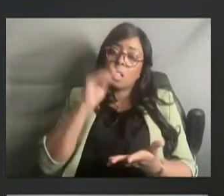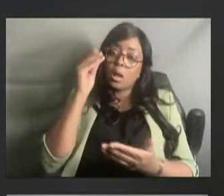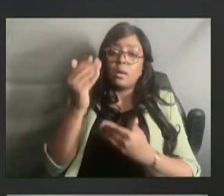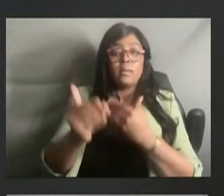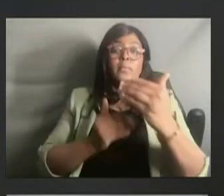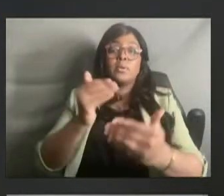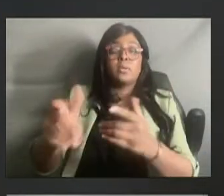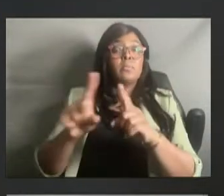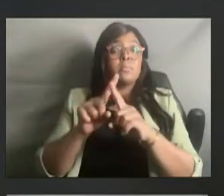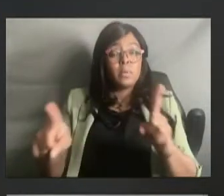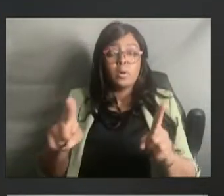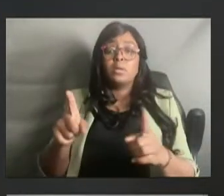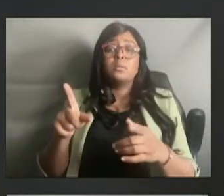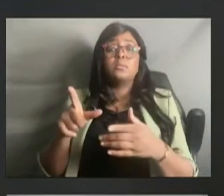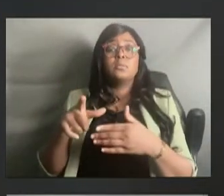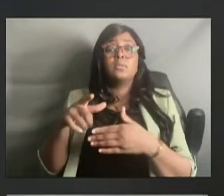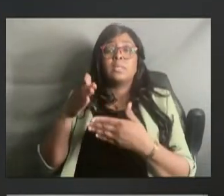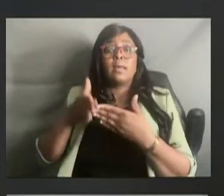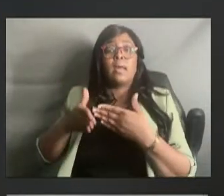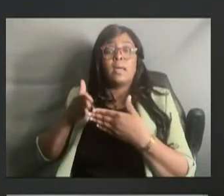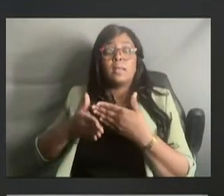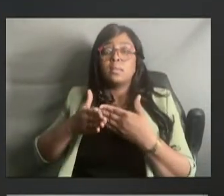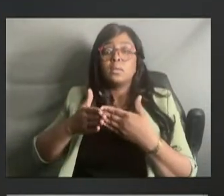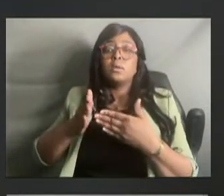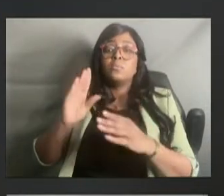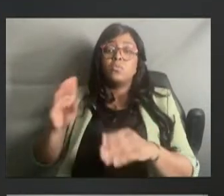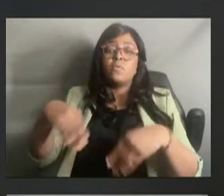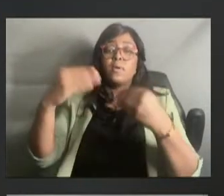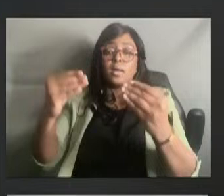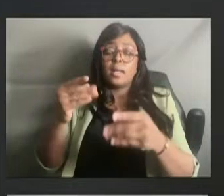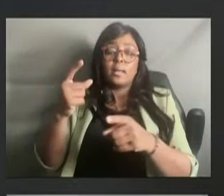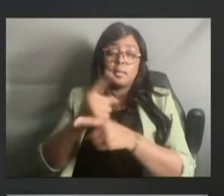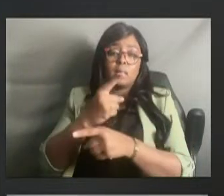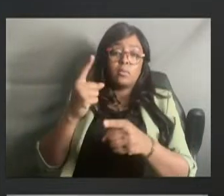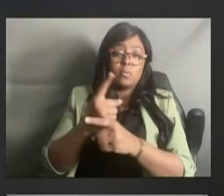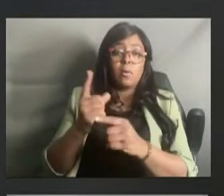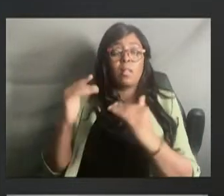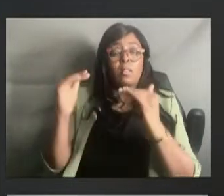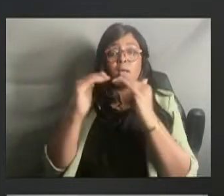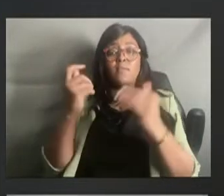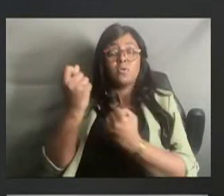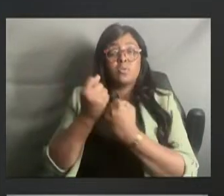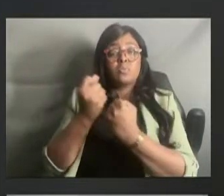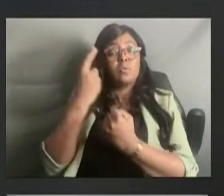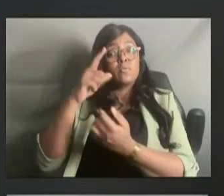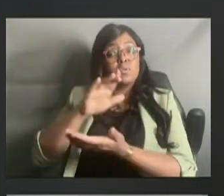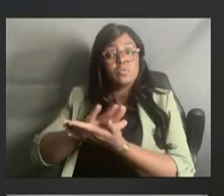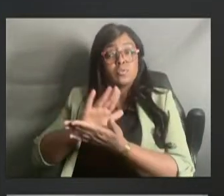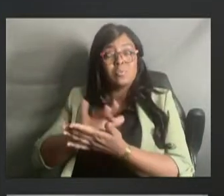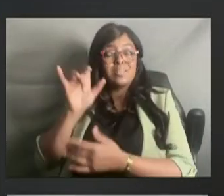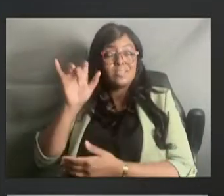your front doorstep, and it will be a learning process, but